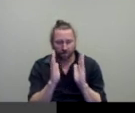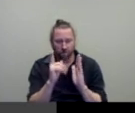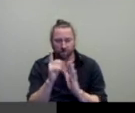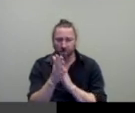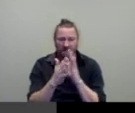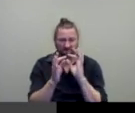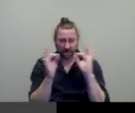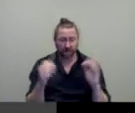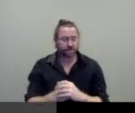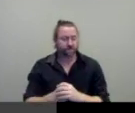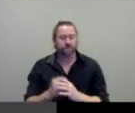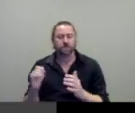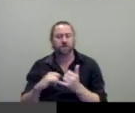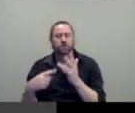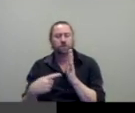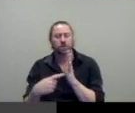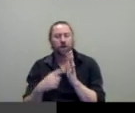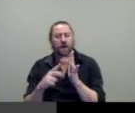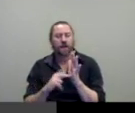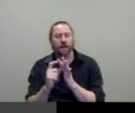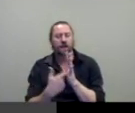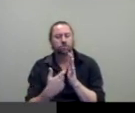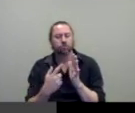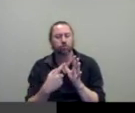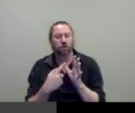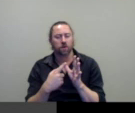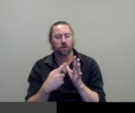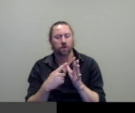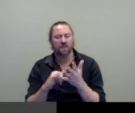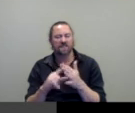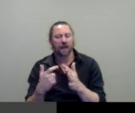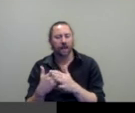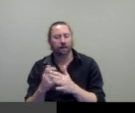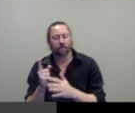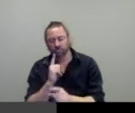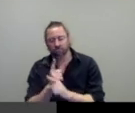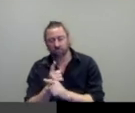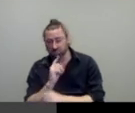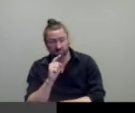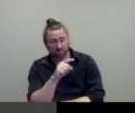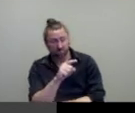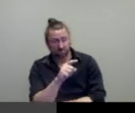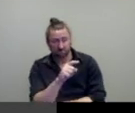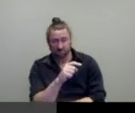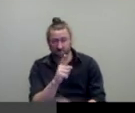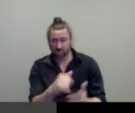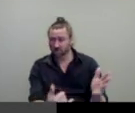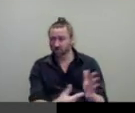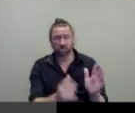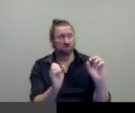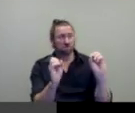she's been described by Scott Indrasick as just playing a kind of utter lack of pretension